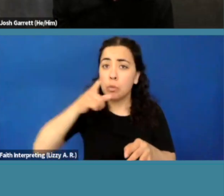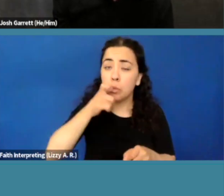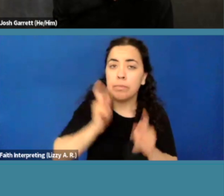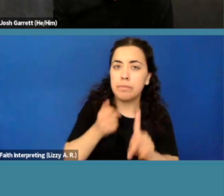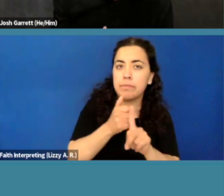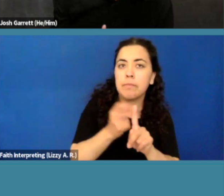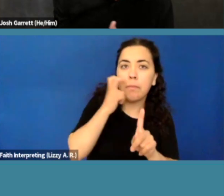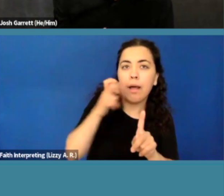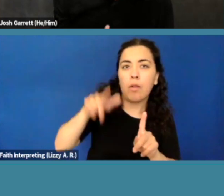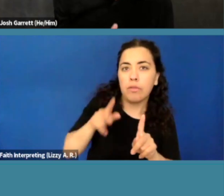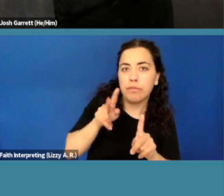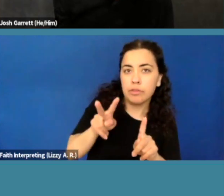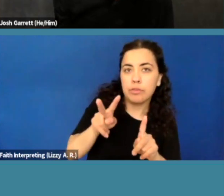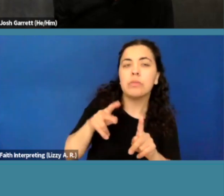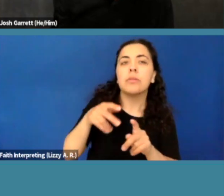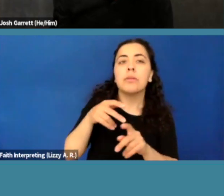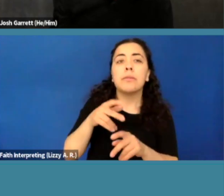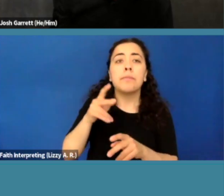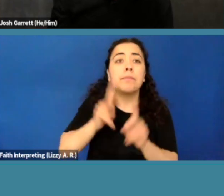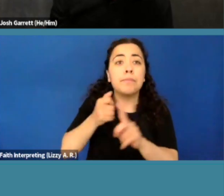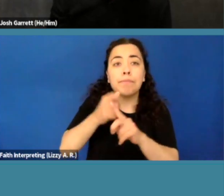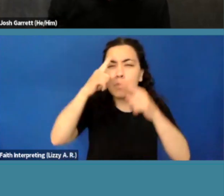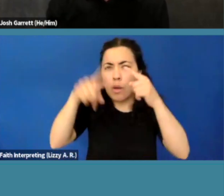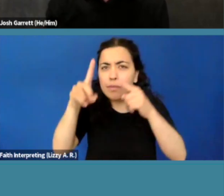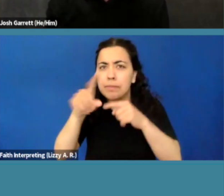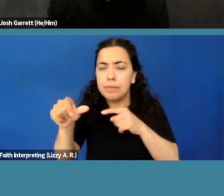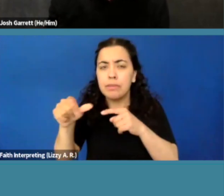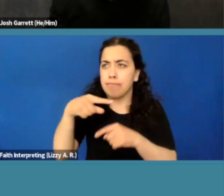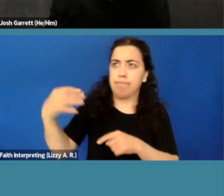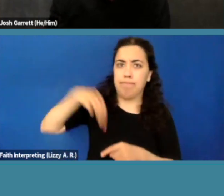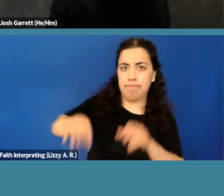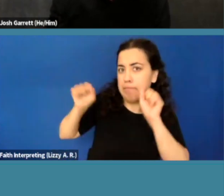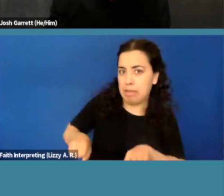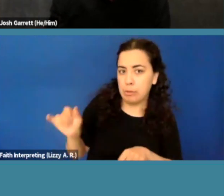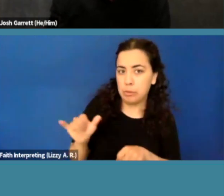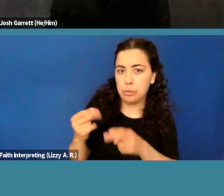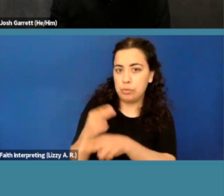So AD can also benefit those with certain cognitive disabilities. Next slide, please.